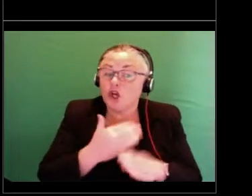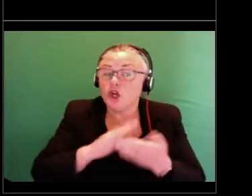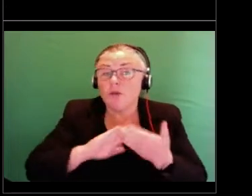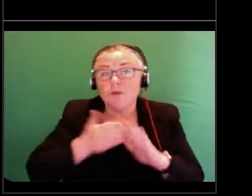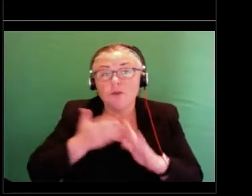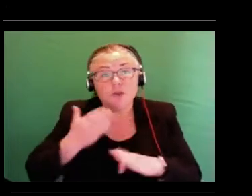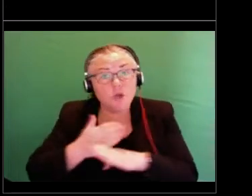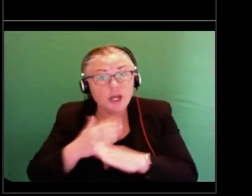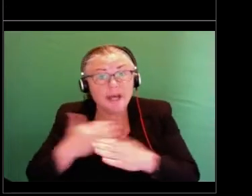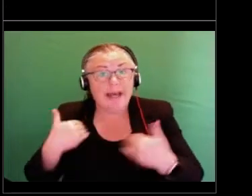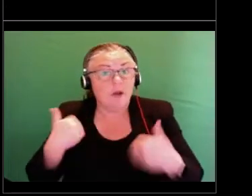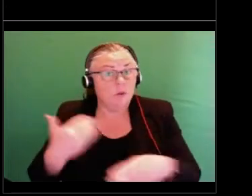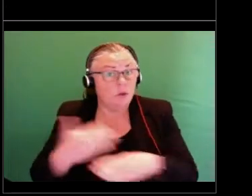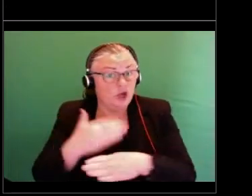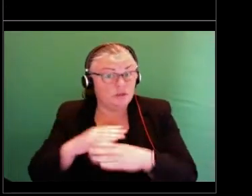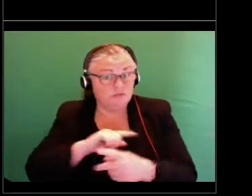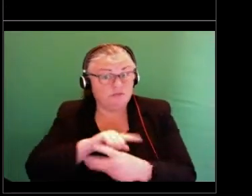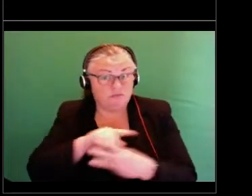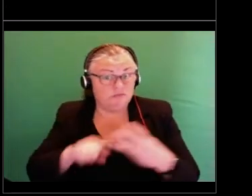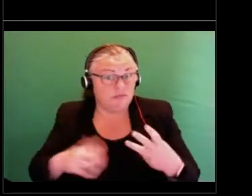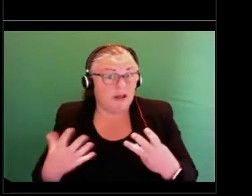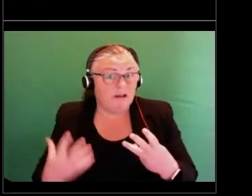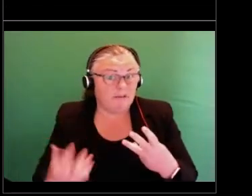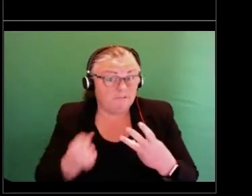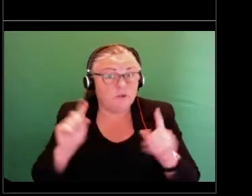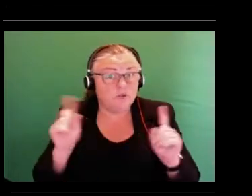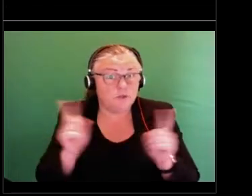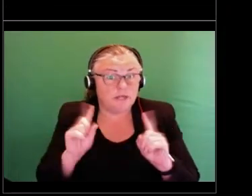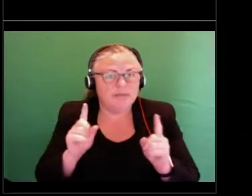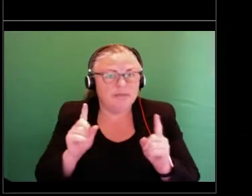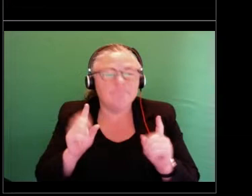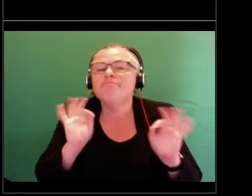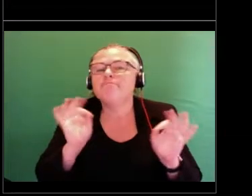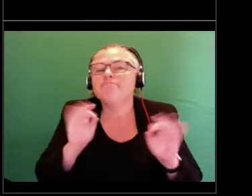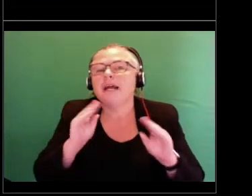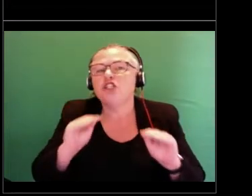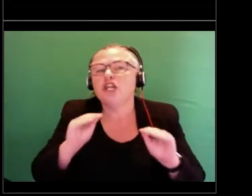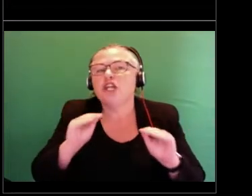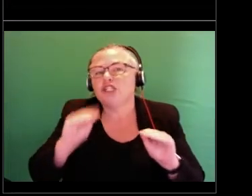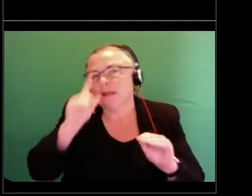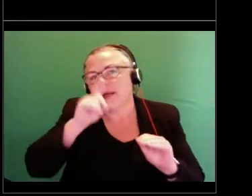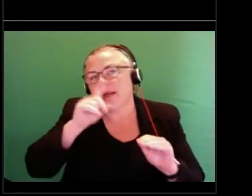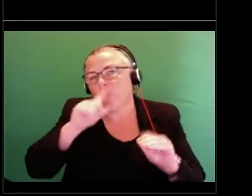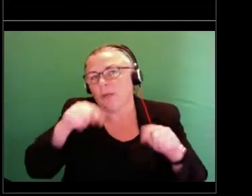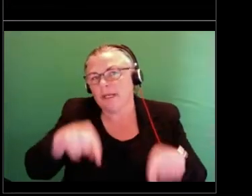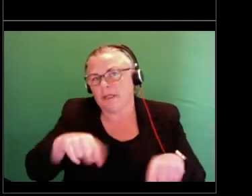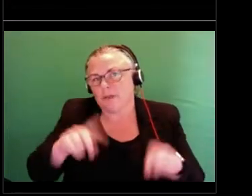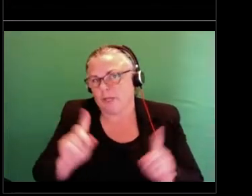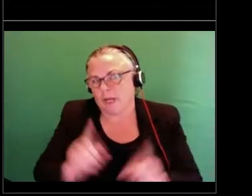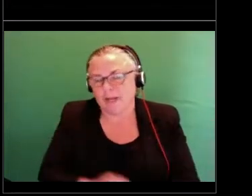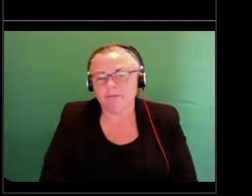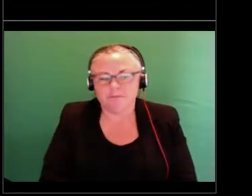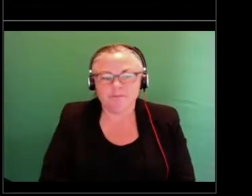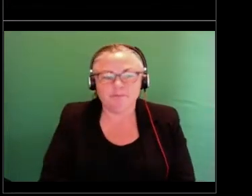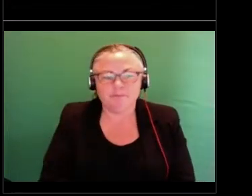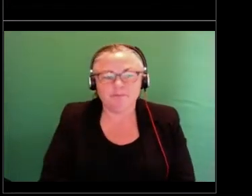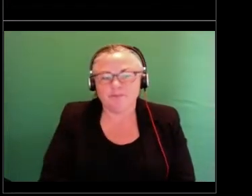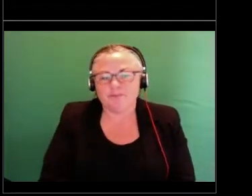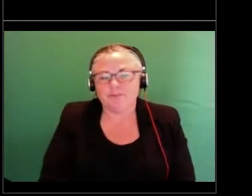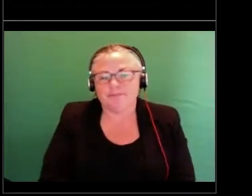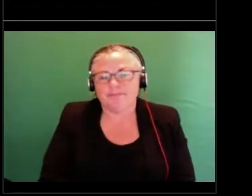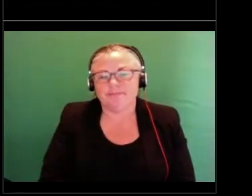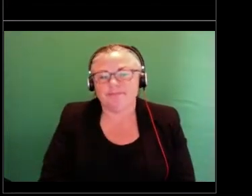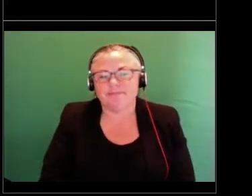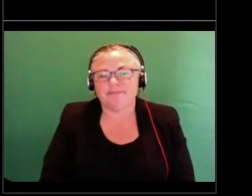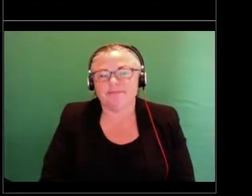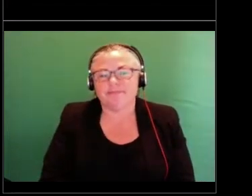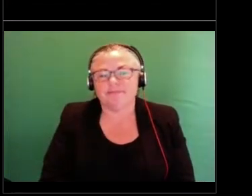the FASS service can provide some of your clients, and I have Isabelle here with me